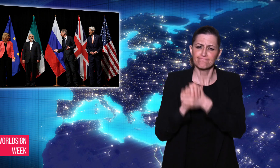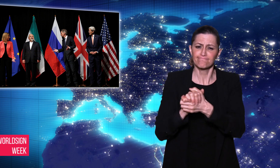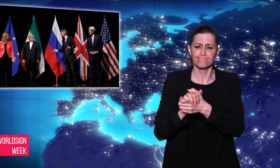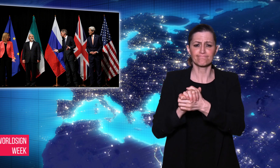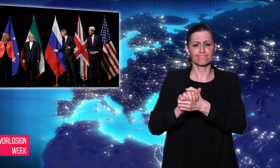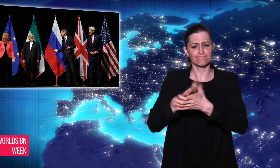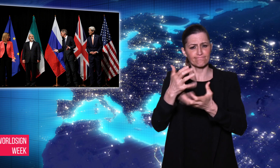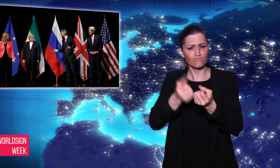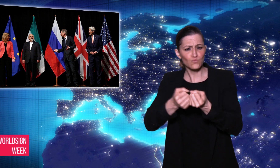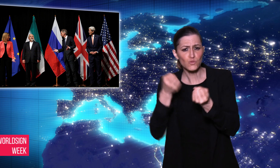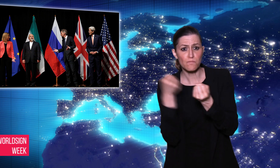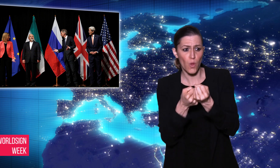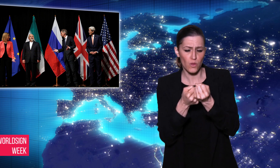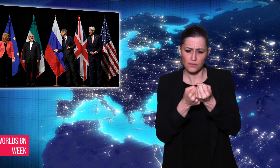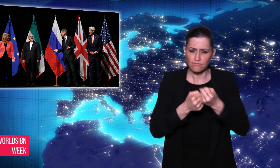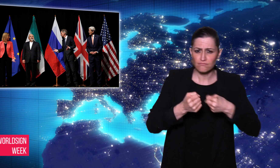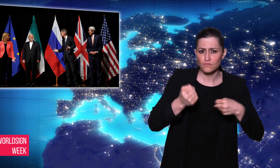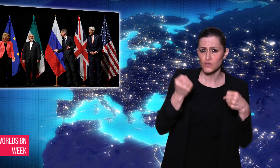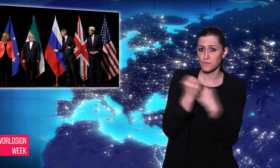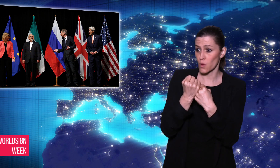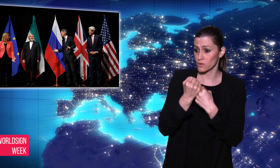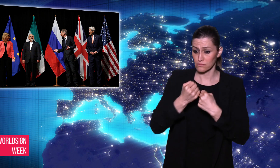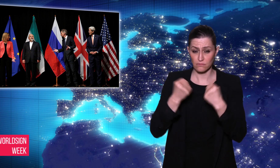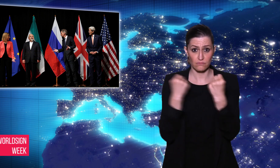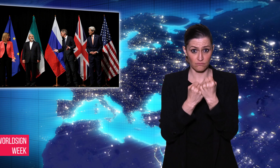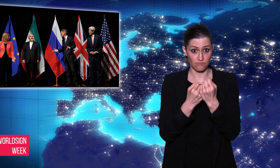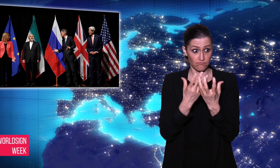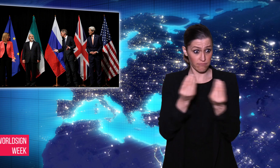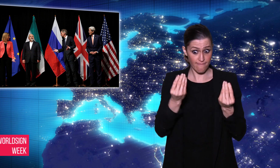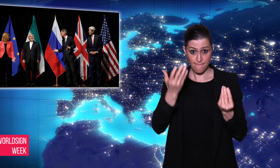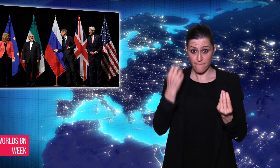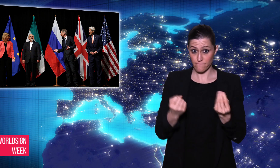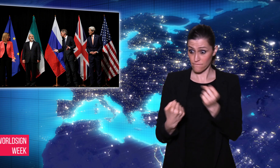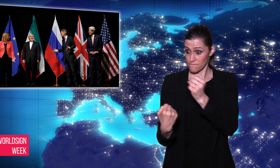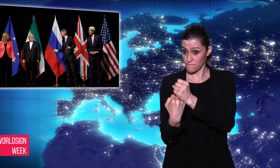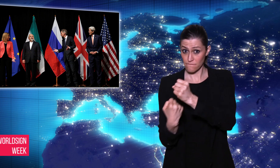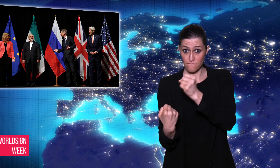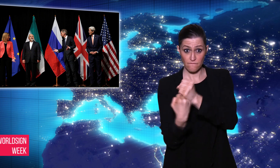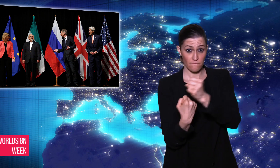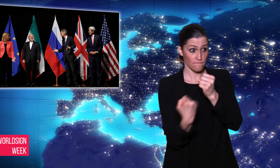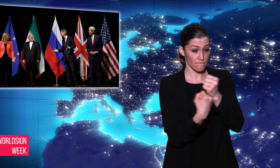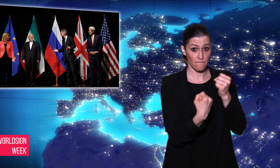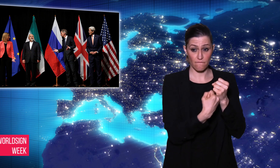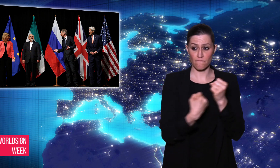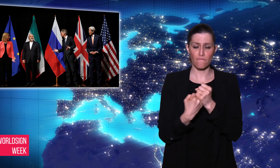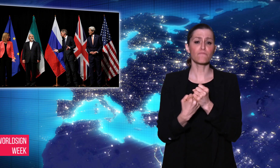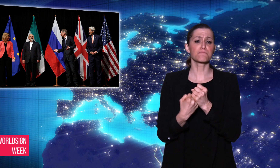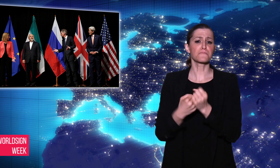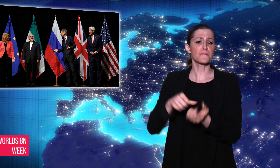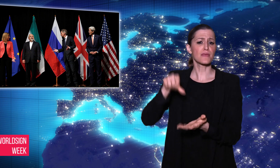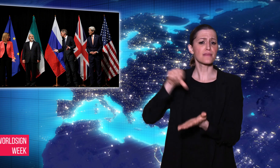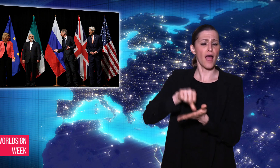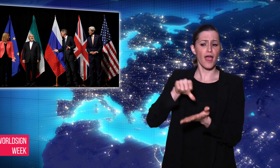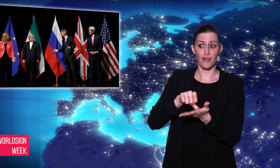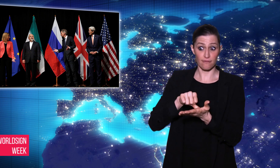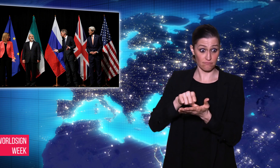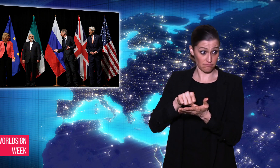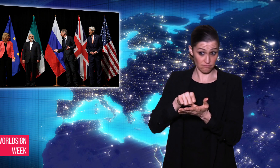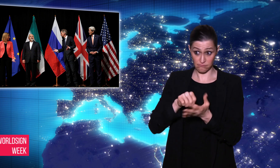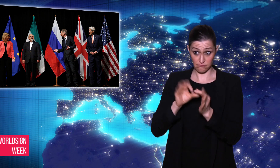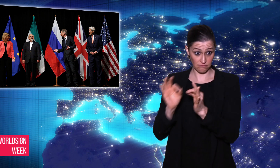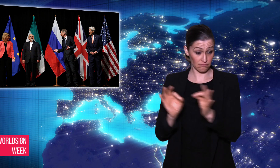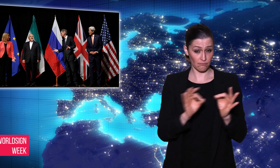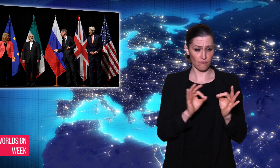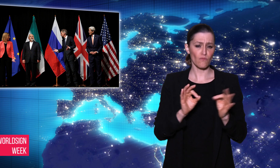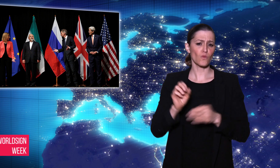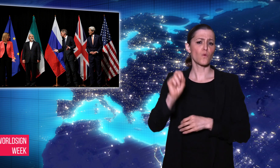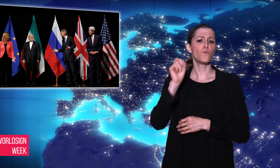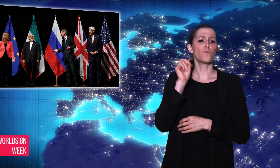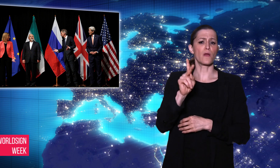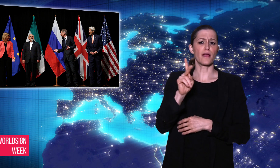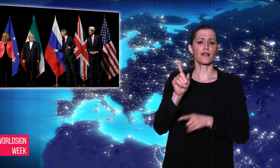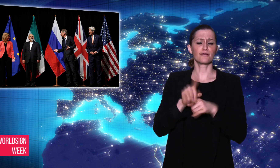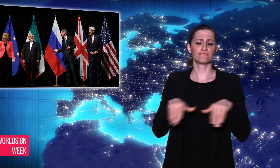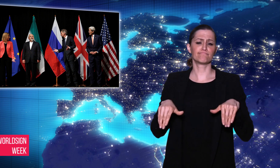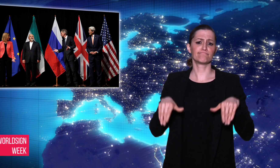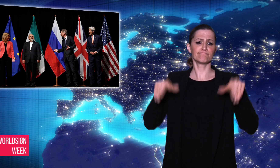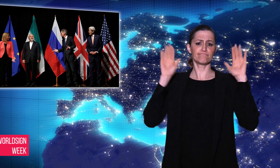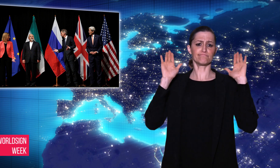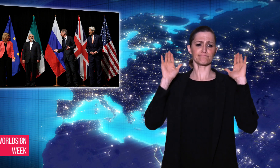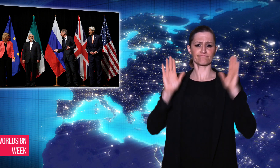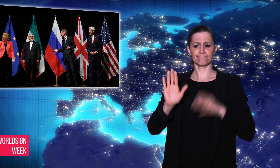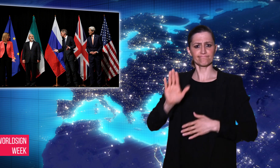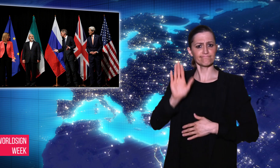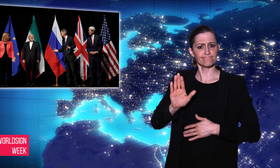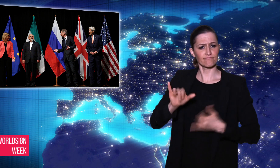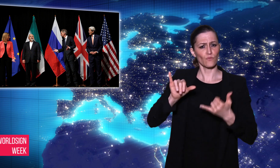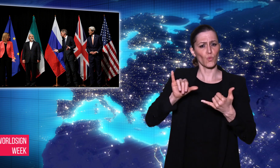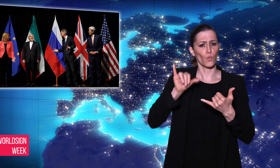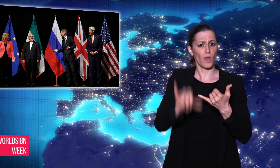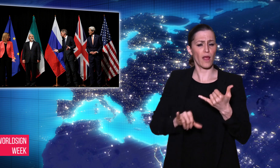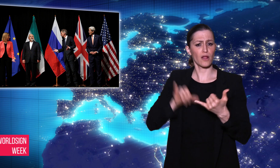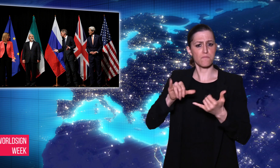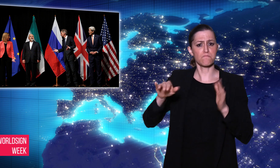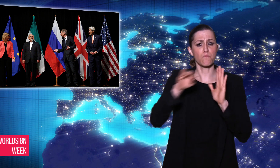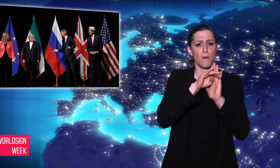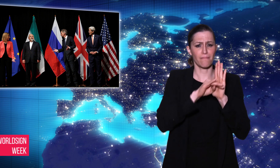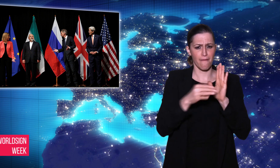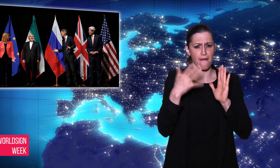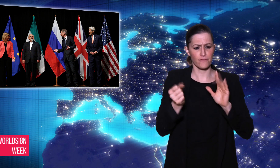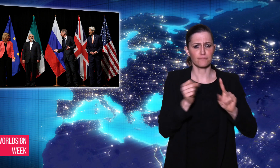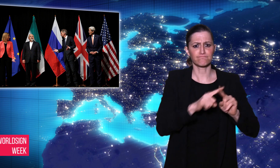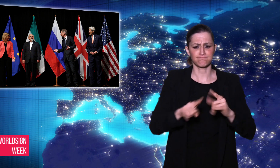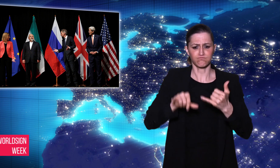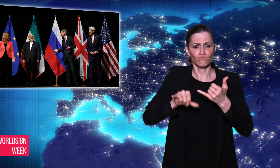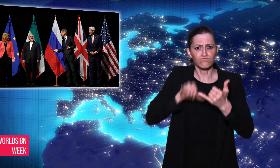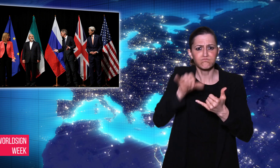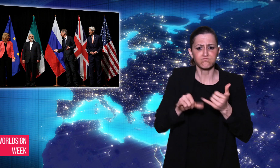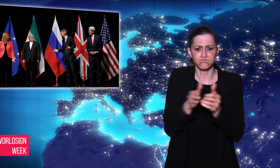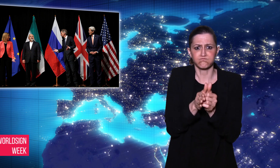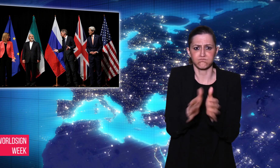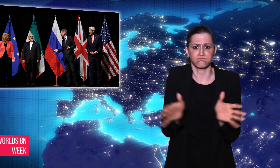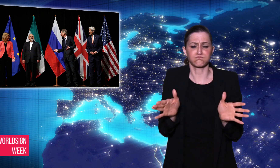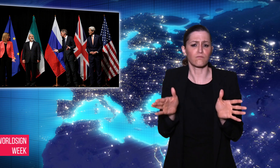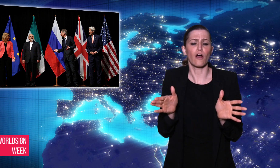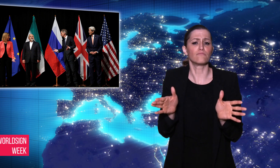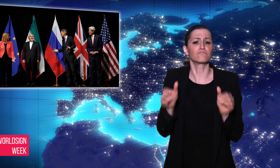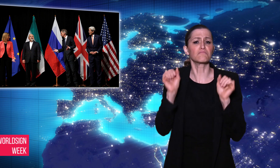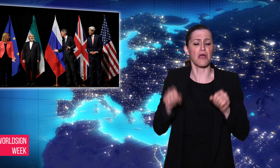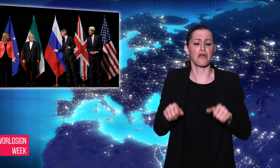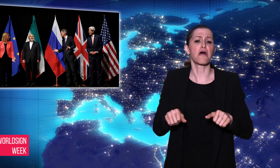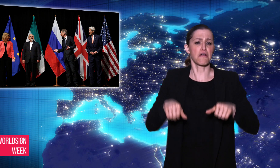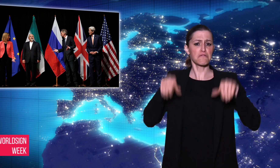from other countries in exchange of Iran giving up their nuclear programs